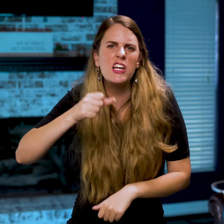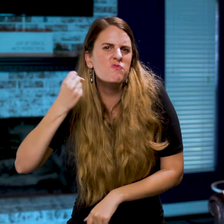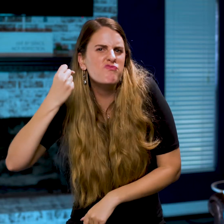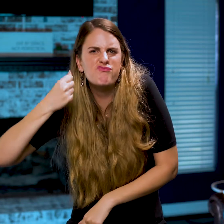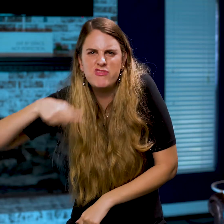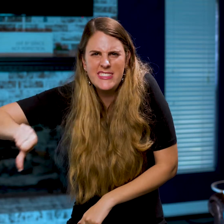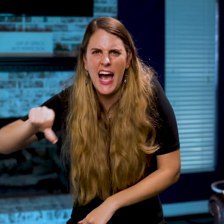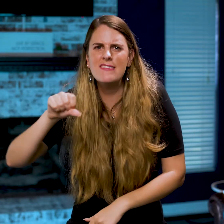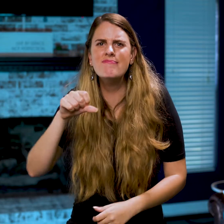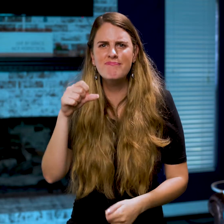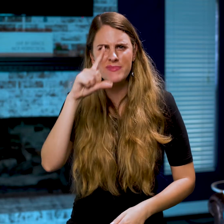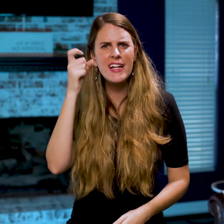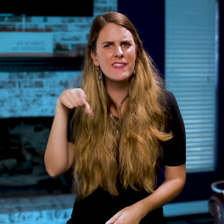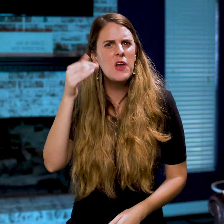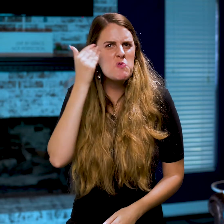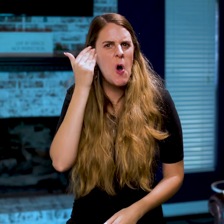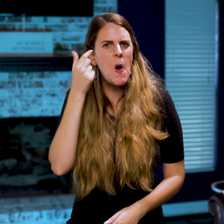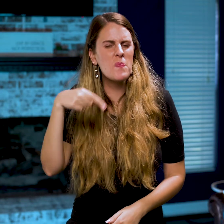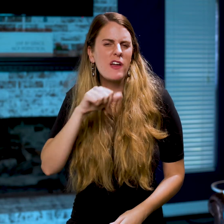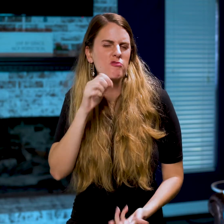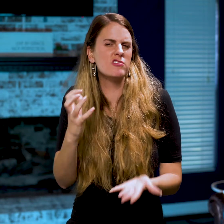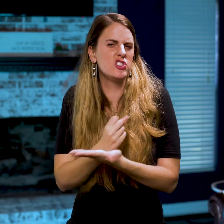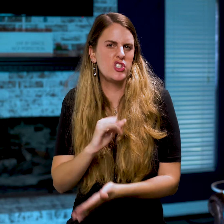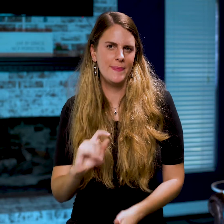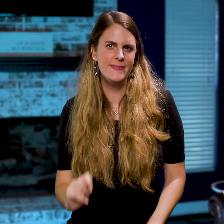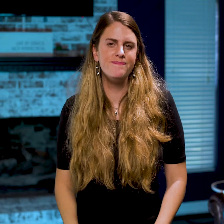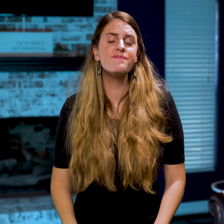they reject it because they know they don’t deserve it.